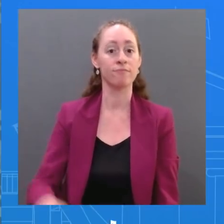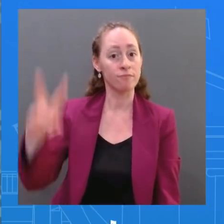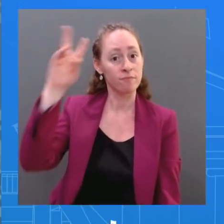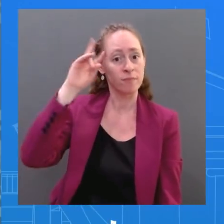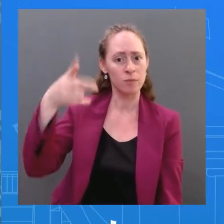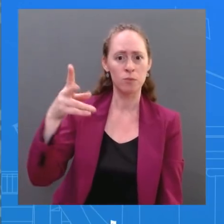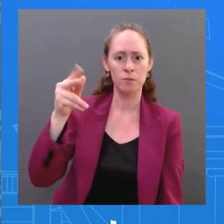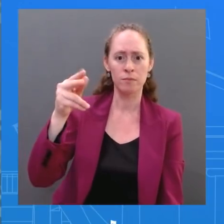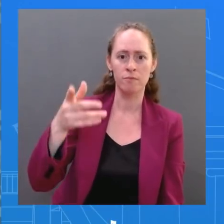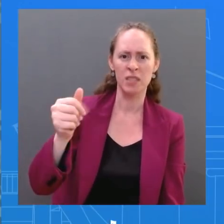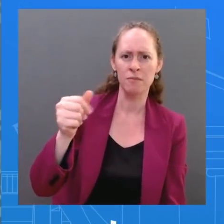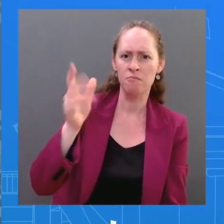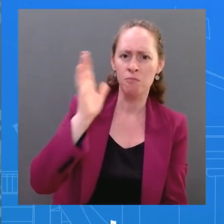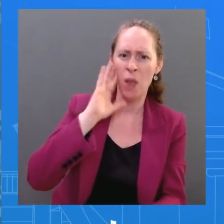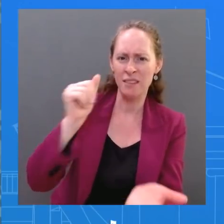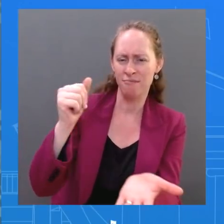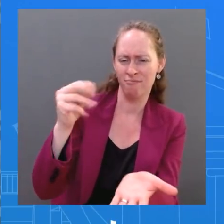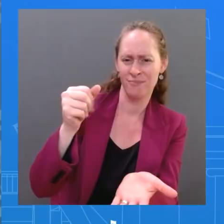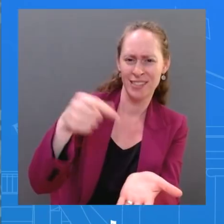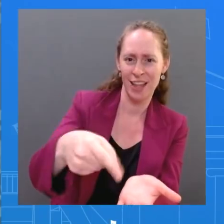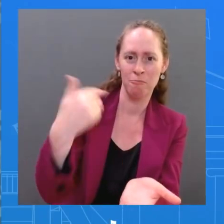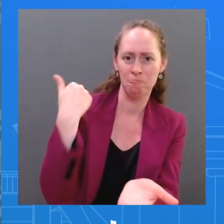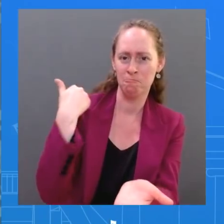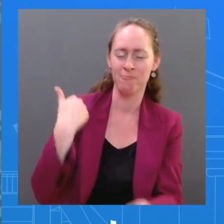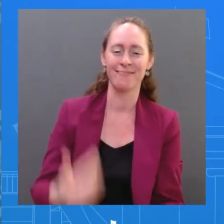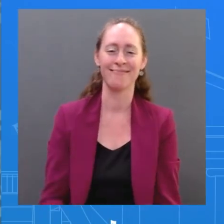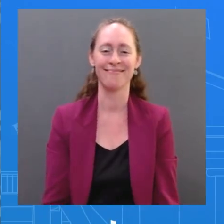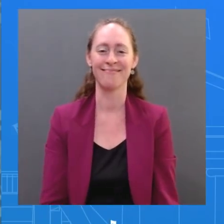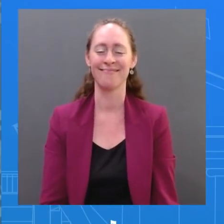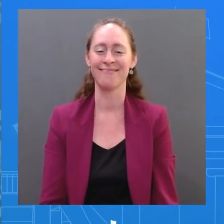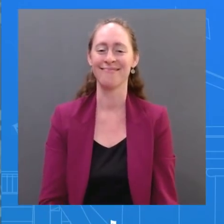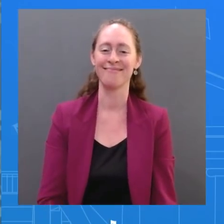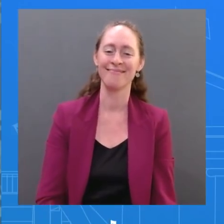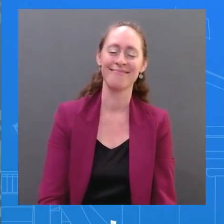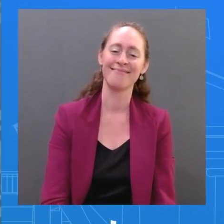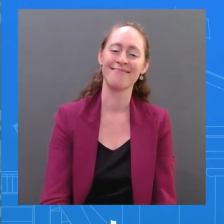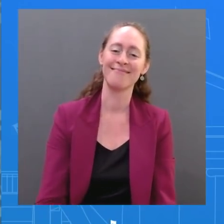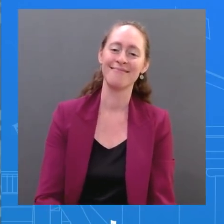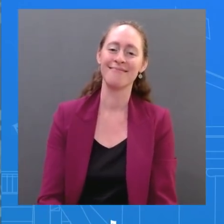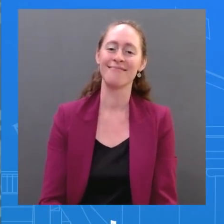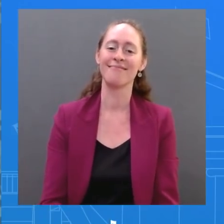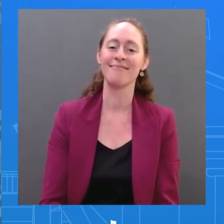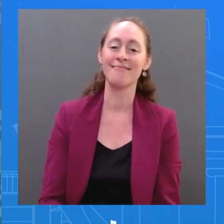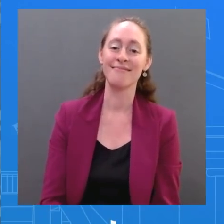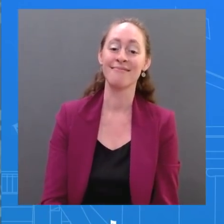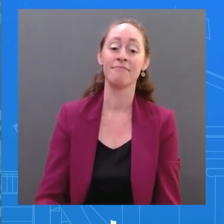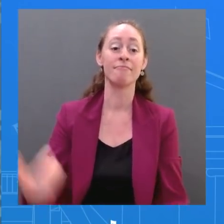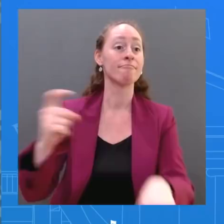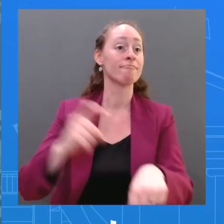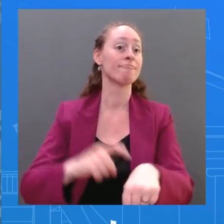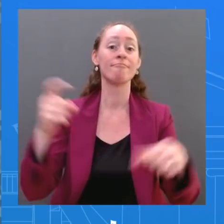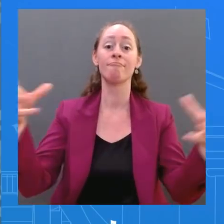when they did their regular business, she left. So she was also not part of that discussion. Look, this is a policy change.